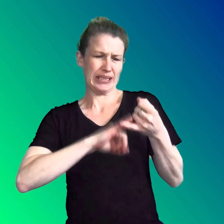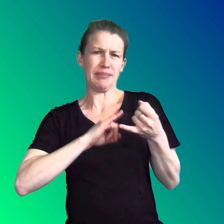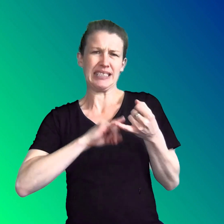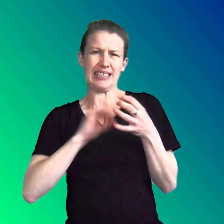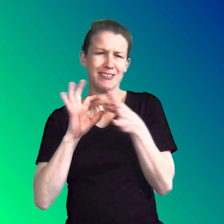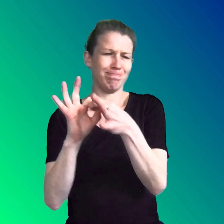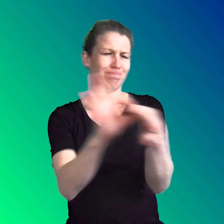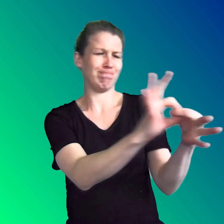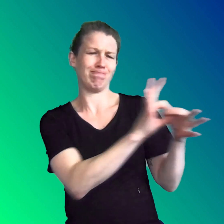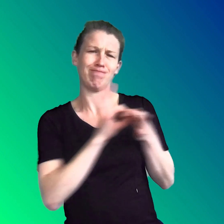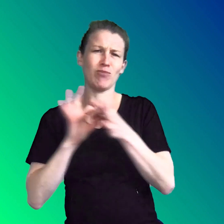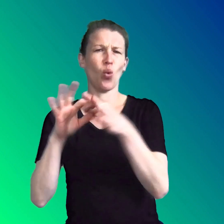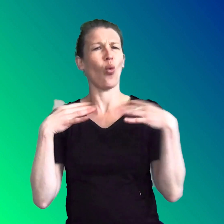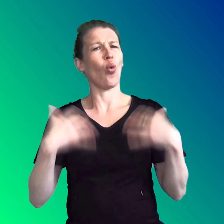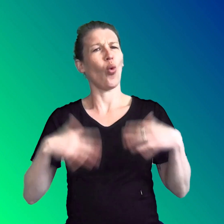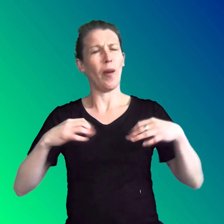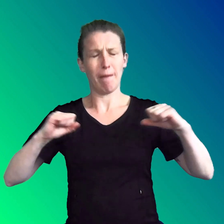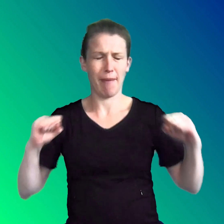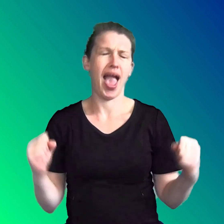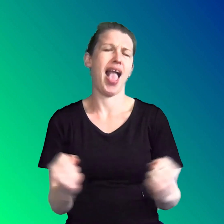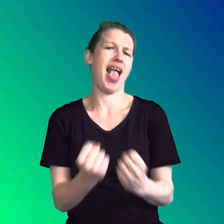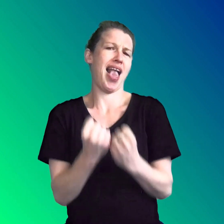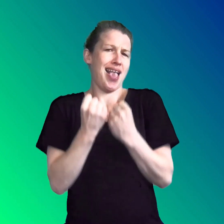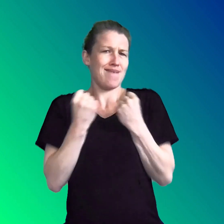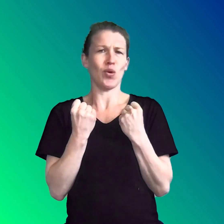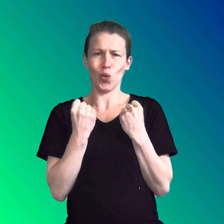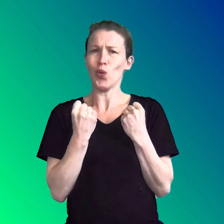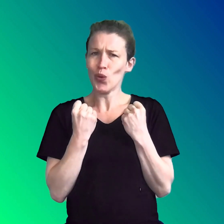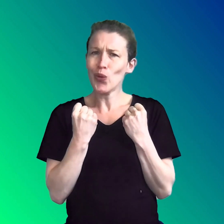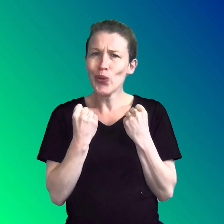Our species are powerfully interconnected.